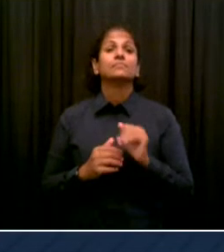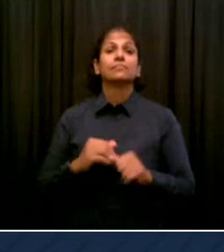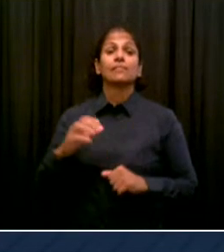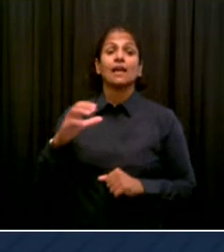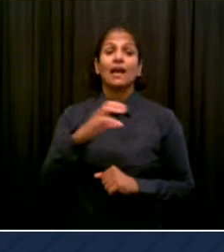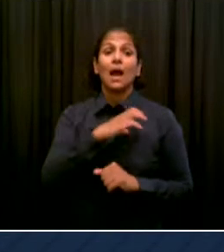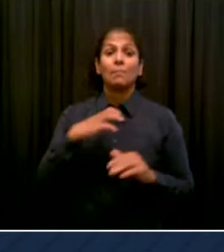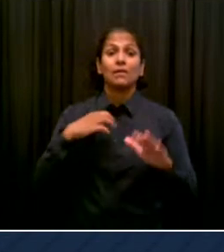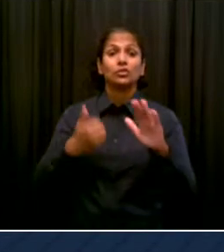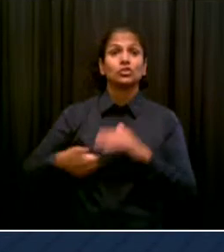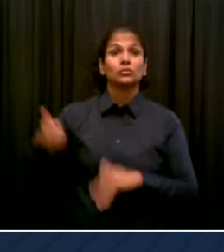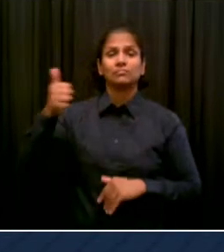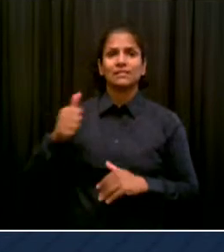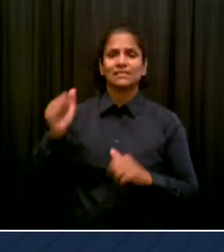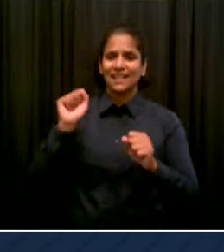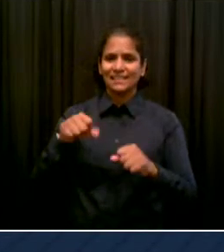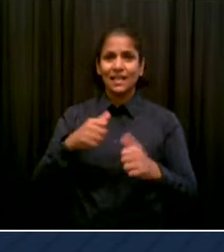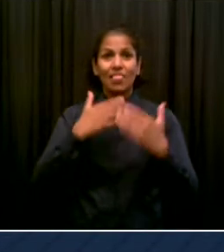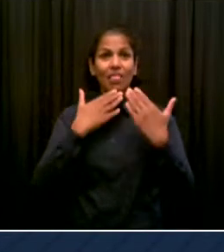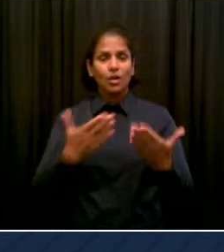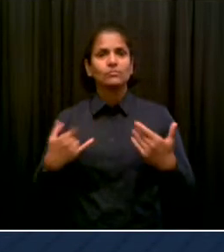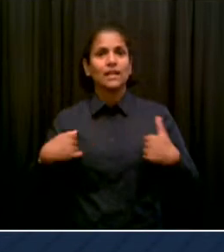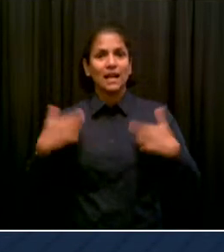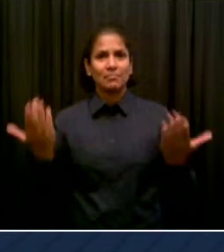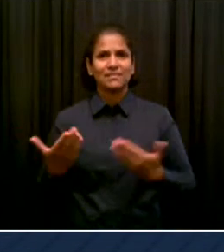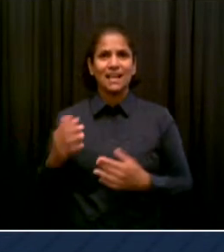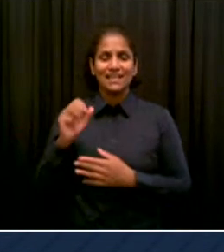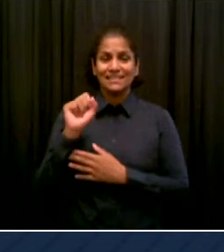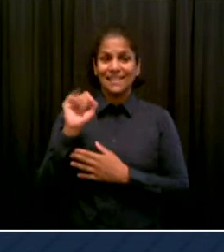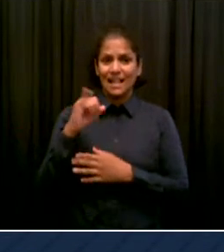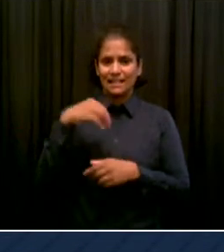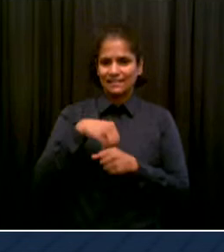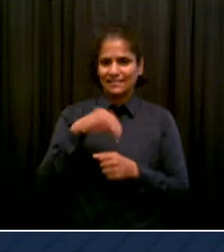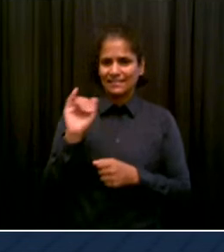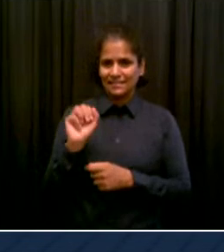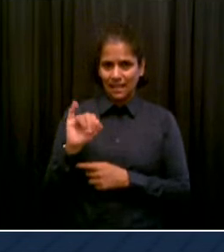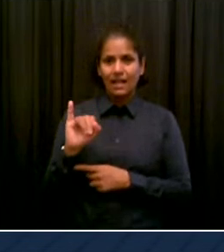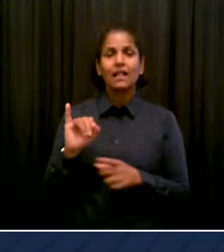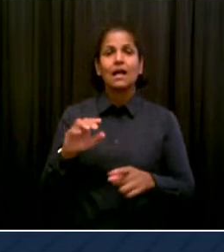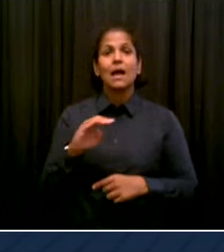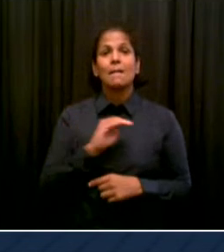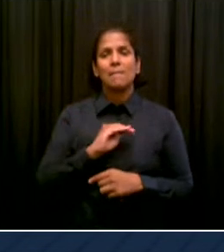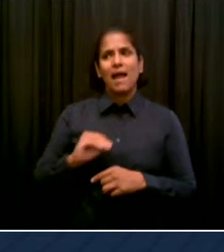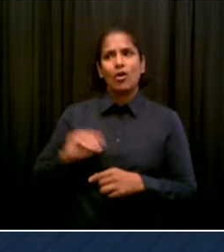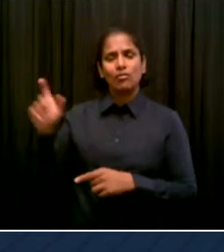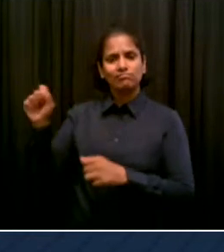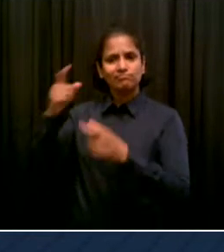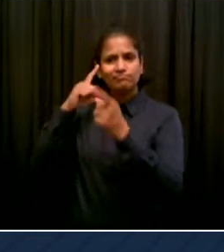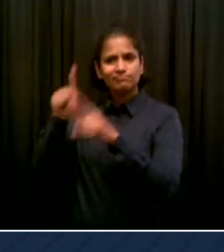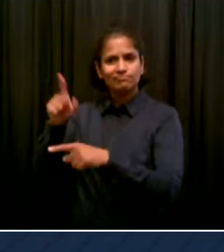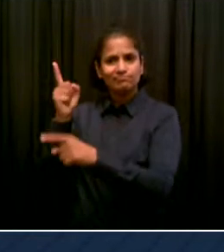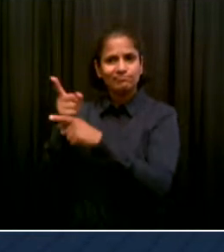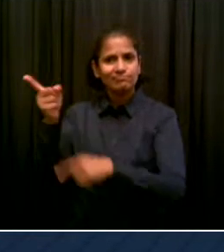CONGRATULATIONS ON A GREAT DAY YESTERDAY. I AM HERE IN STATEN ISLAND